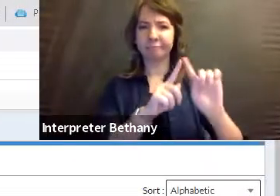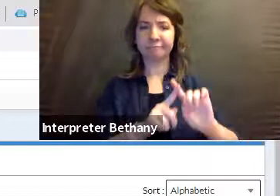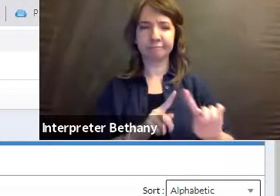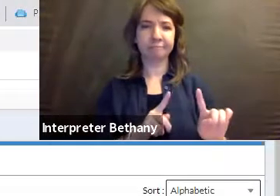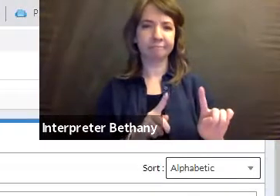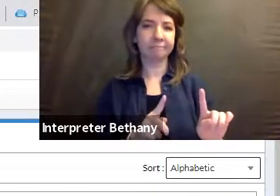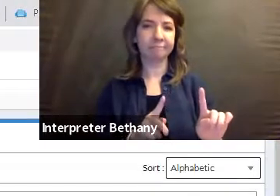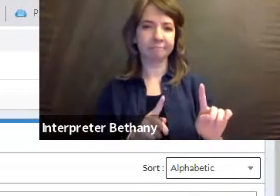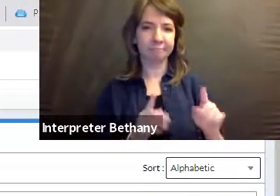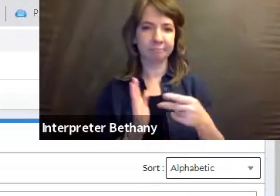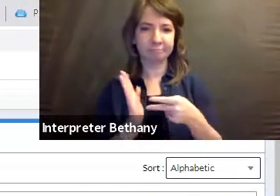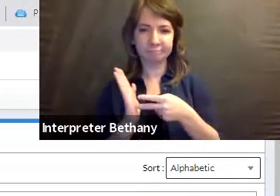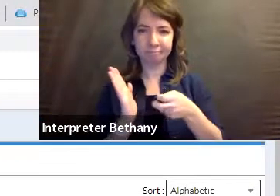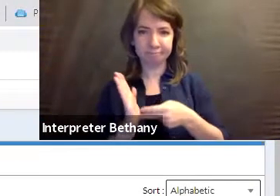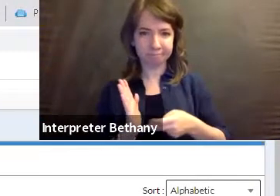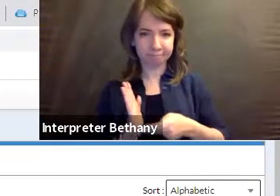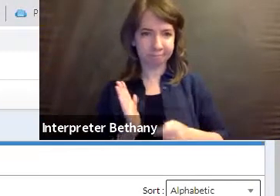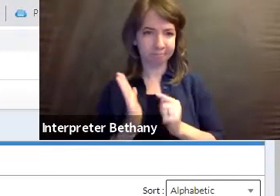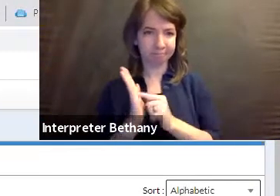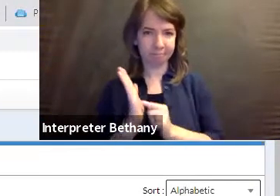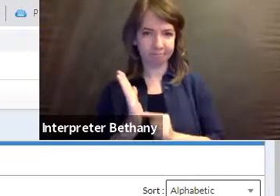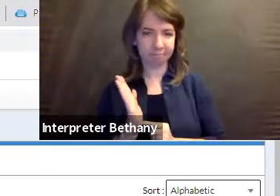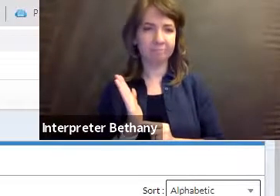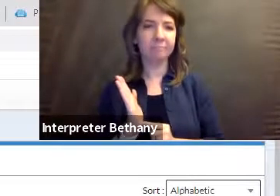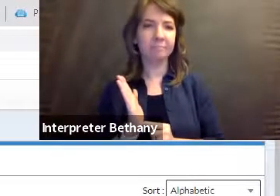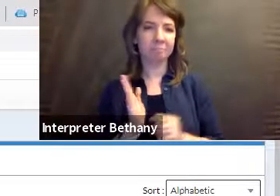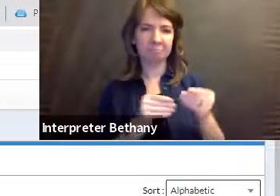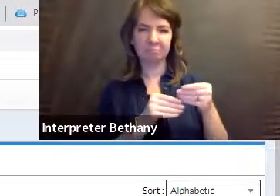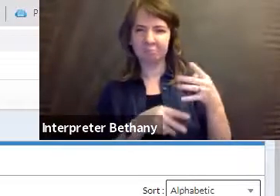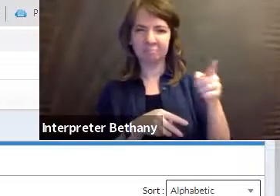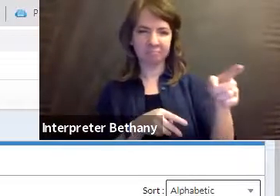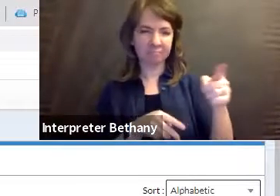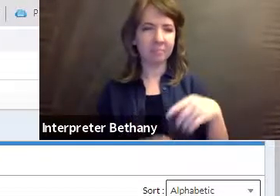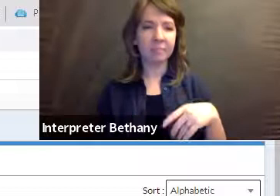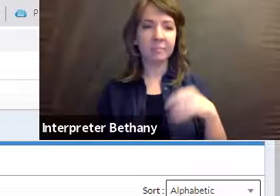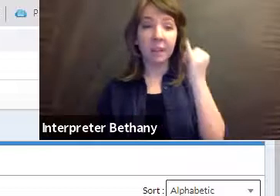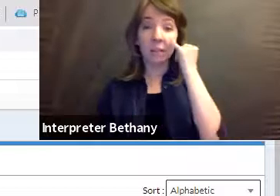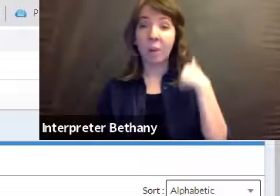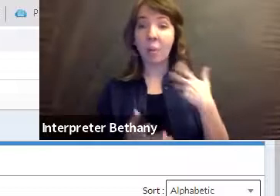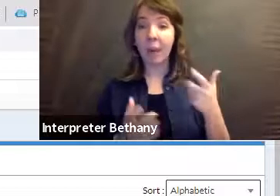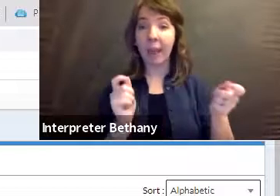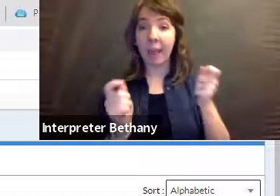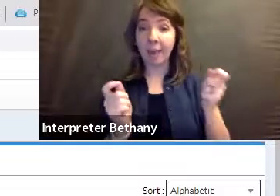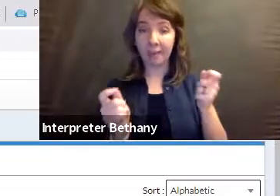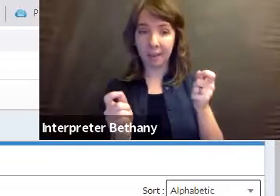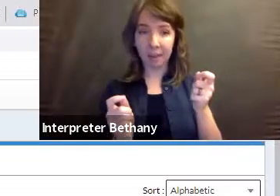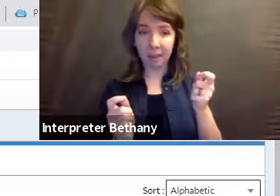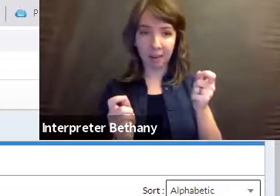Linda Kobashigawa: Source Types listed in here. If I want to edit one all my option.